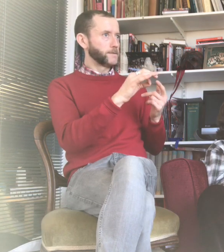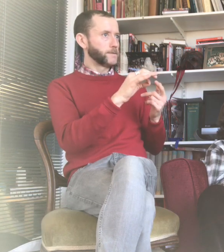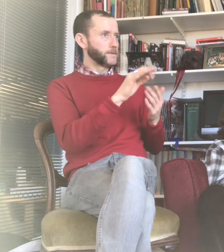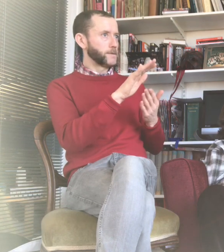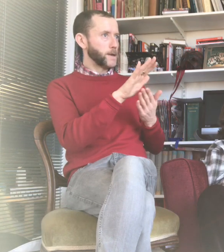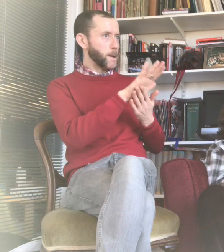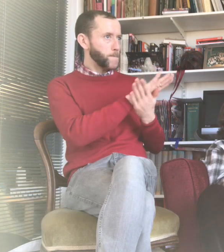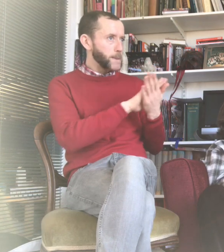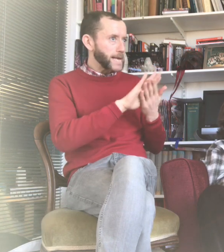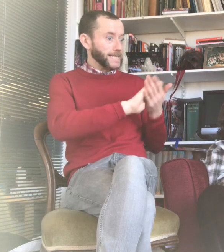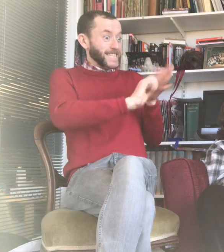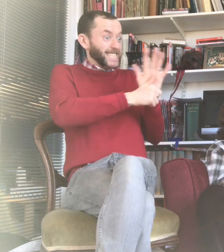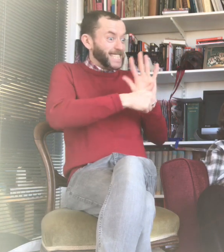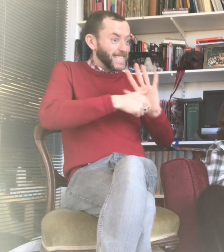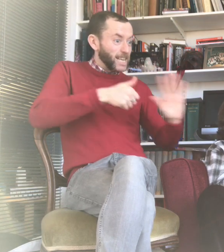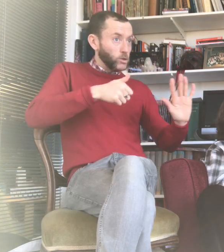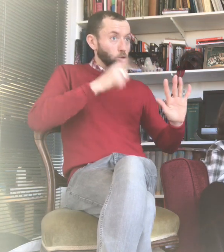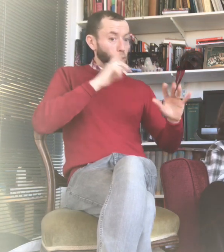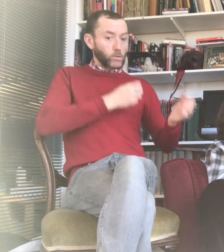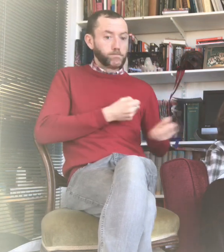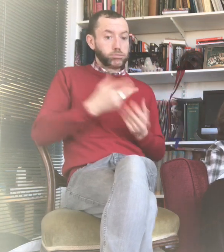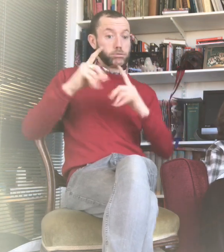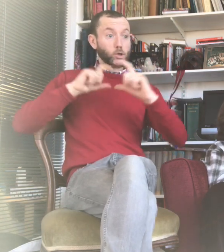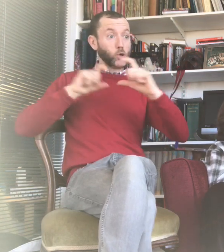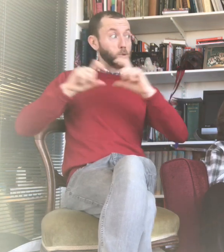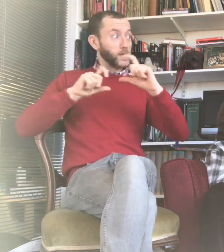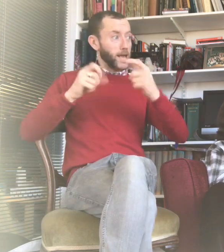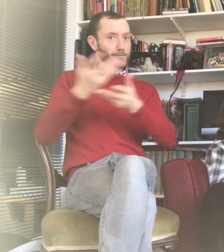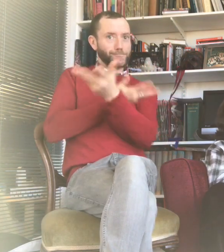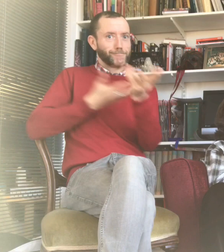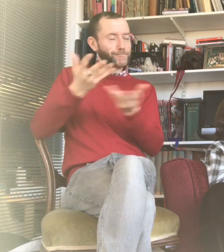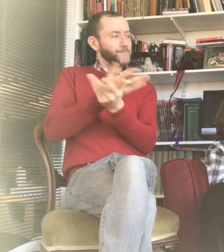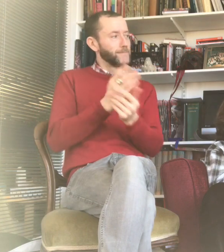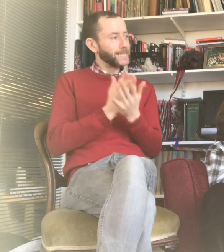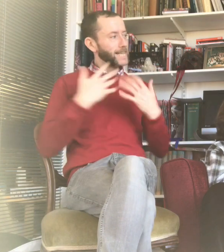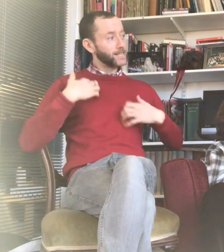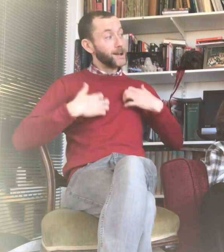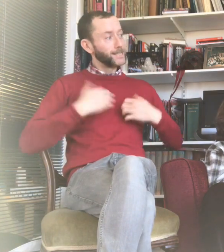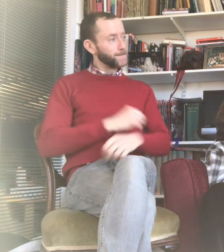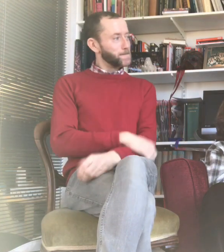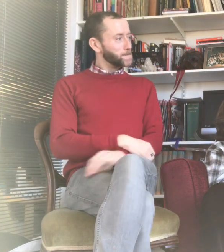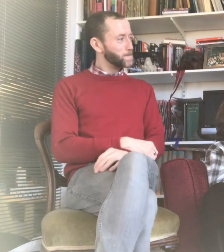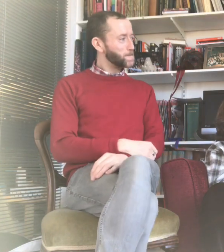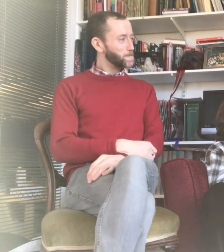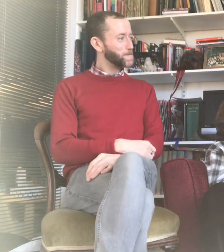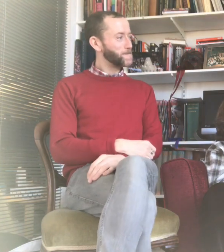abilities of, to...to communicate, that's very exciting!